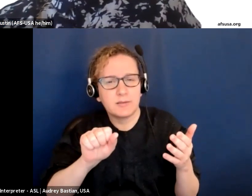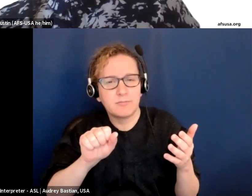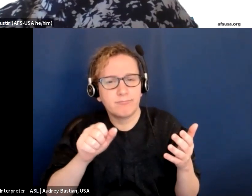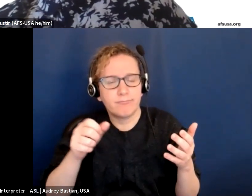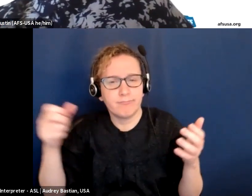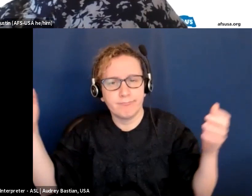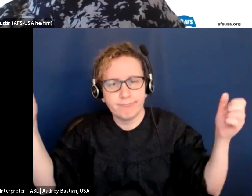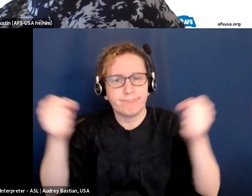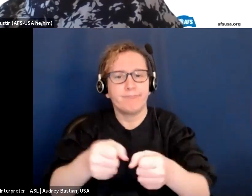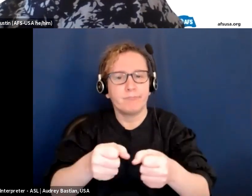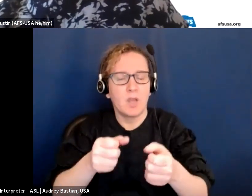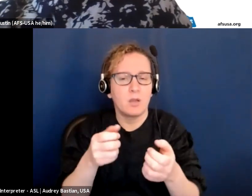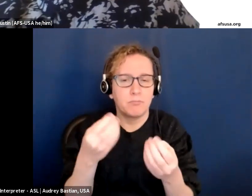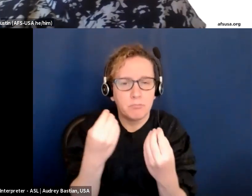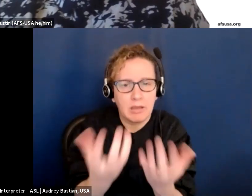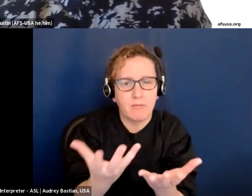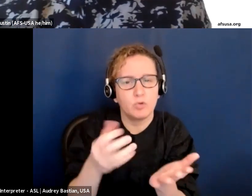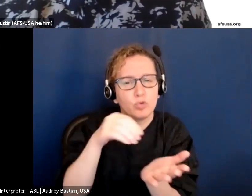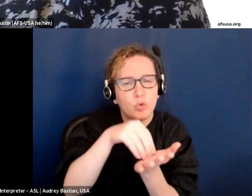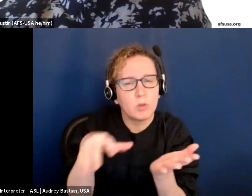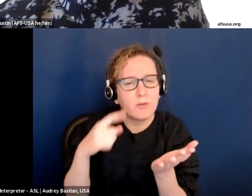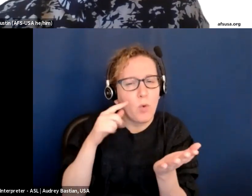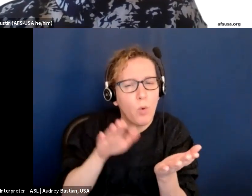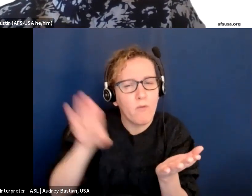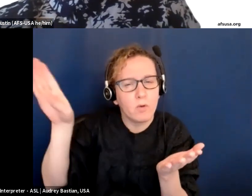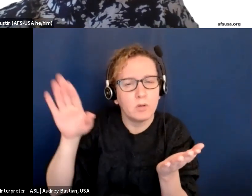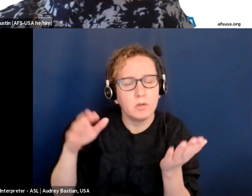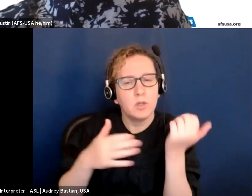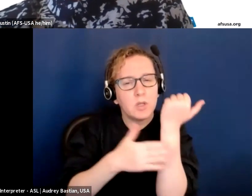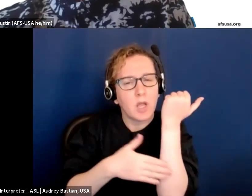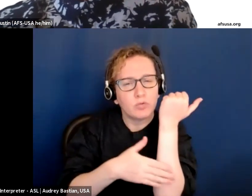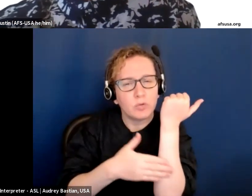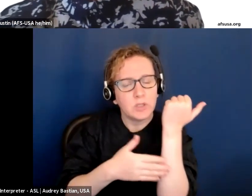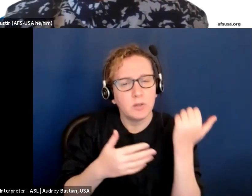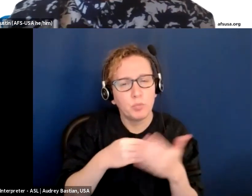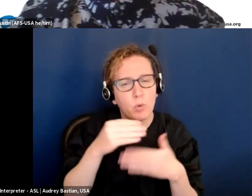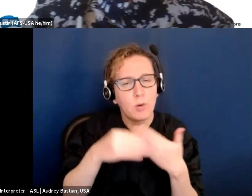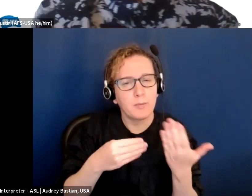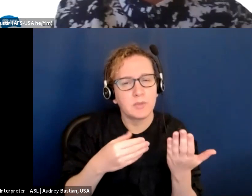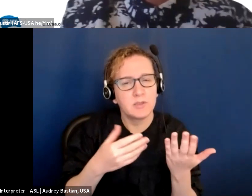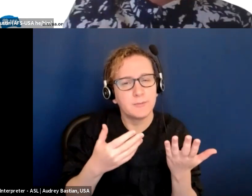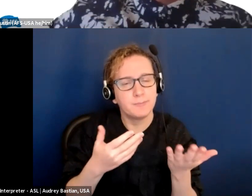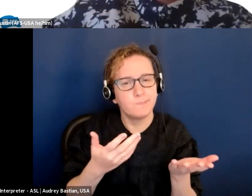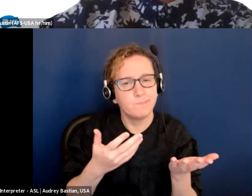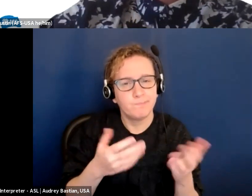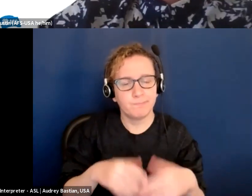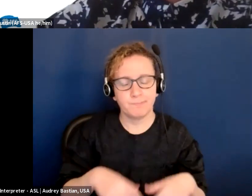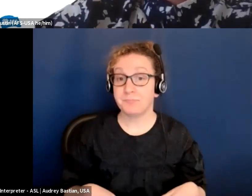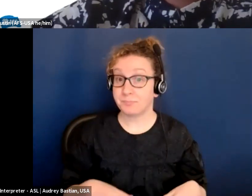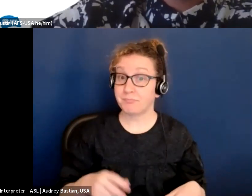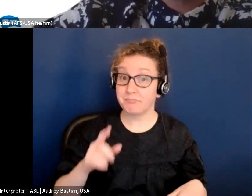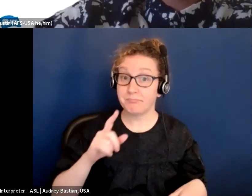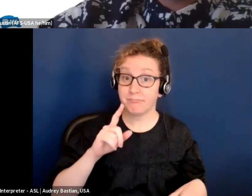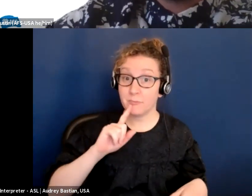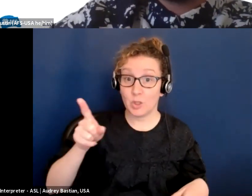into with the overseas programs? >> JUSTIN DEANDRADE: Sure. One of the as I